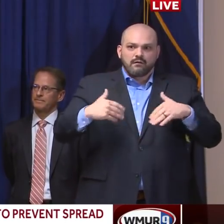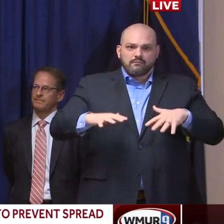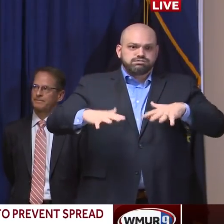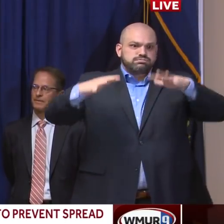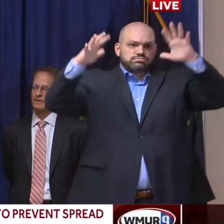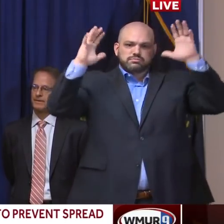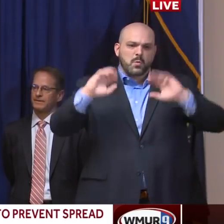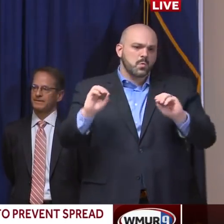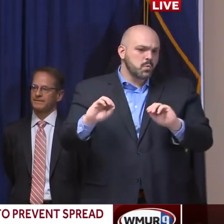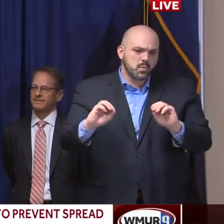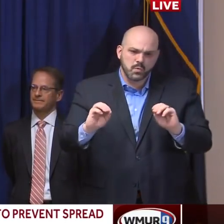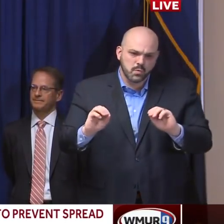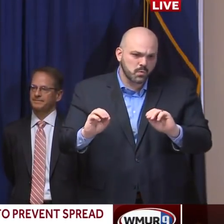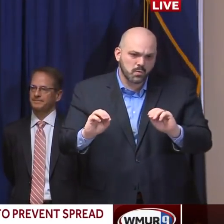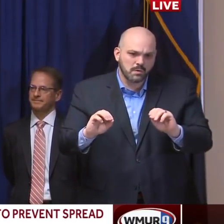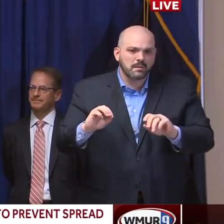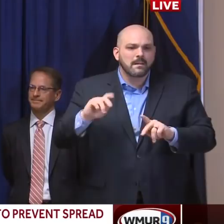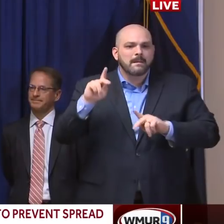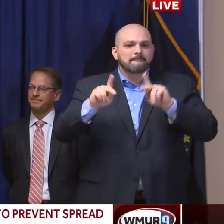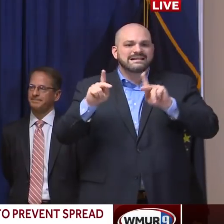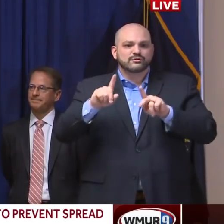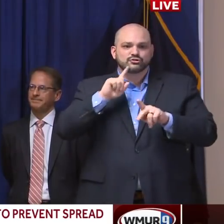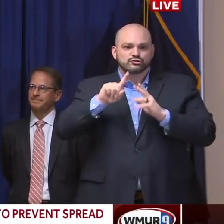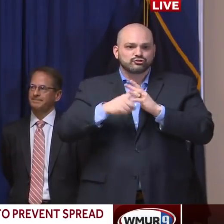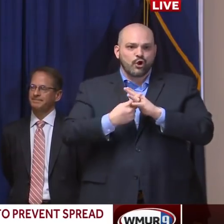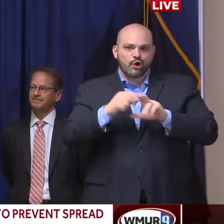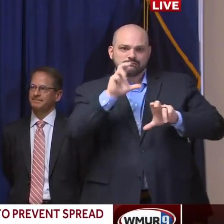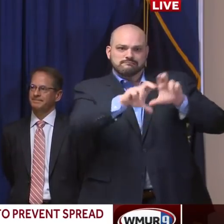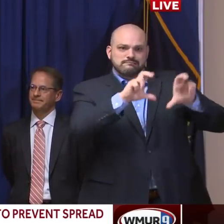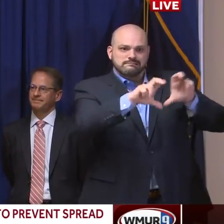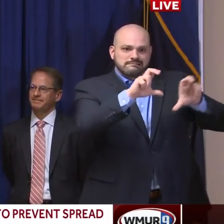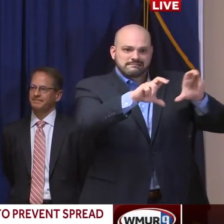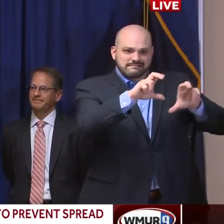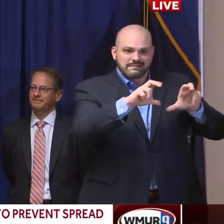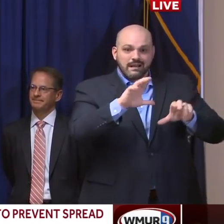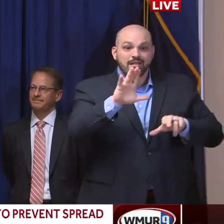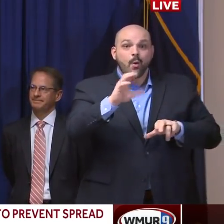THE SUPPLY CHAIN IS THERE SO WE ARE NOWHERE NEAR A LEVEL OF PANIC OR ANYTHING LIKE THAT.